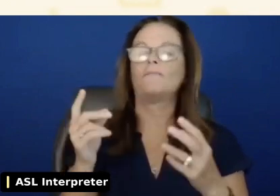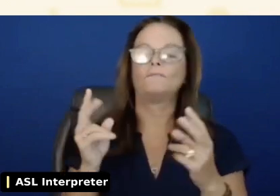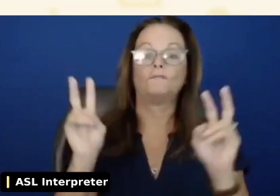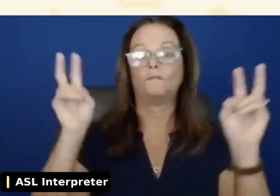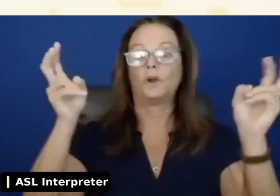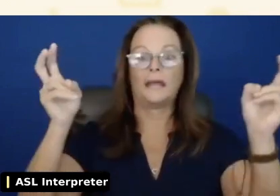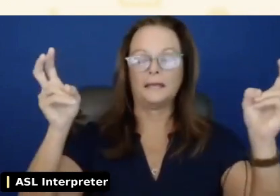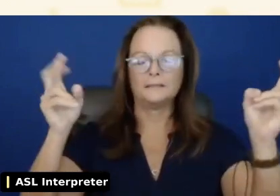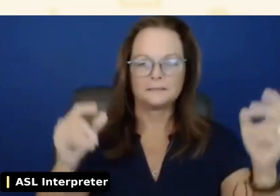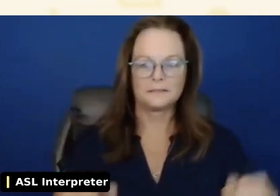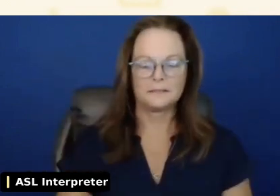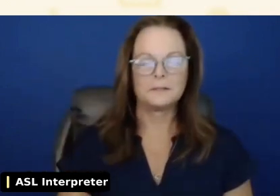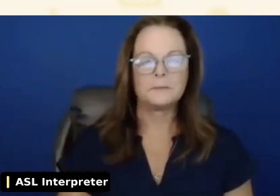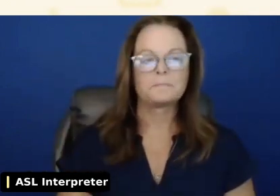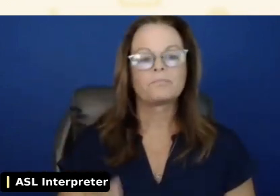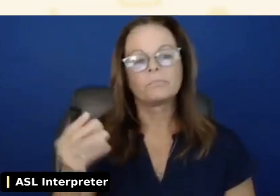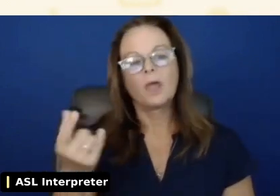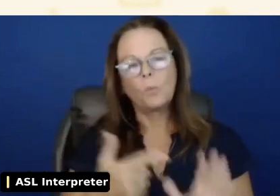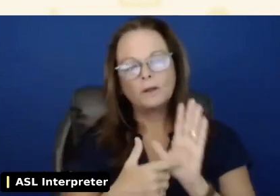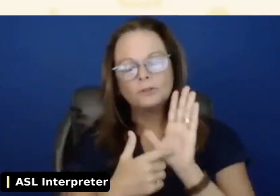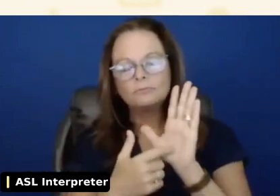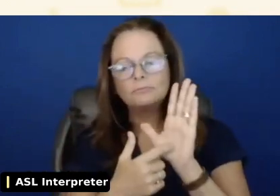and representation matters, It's a movement.